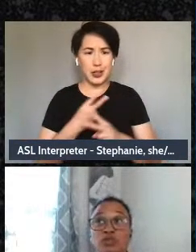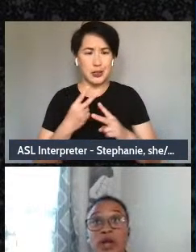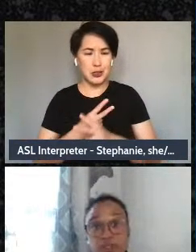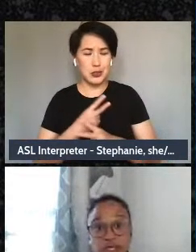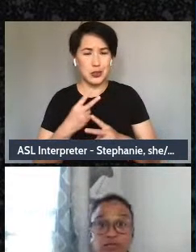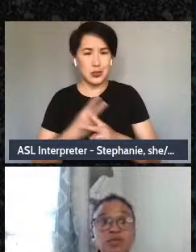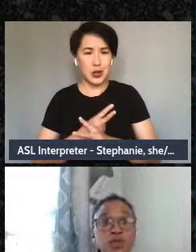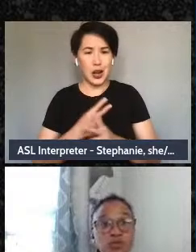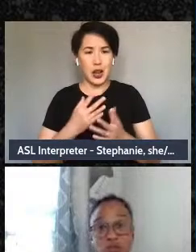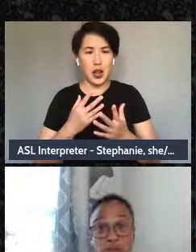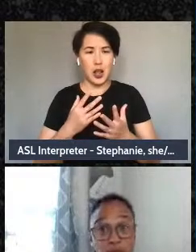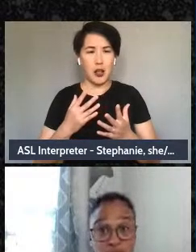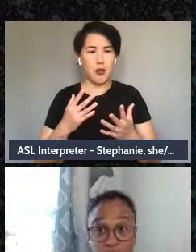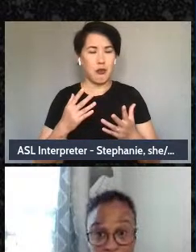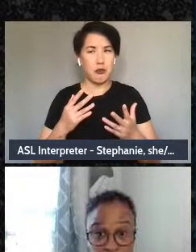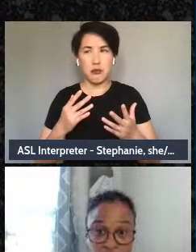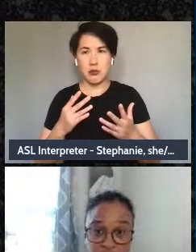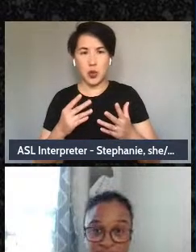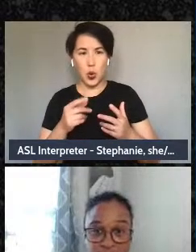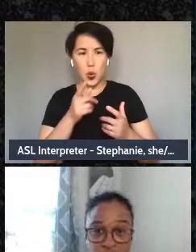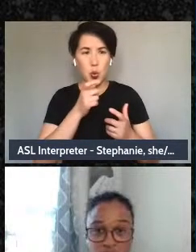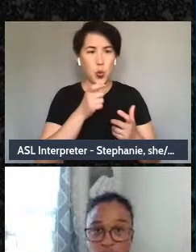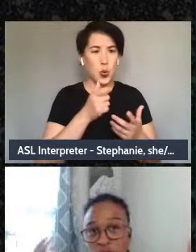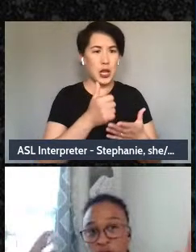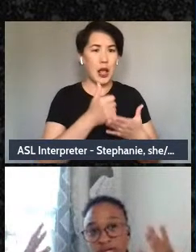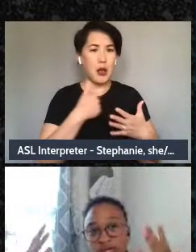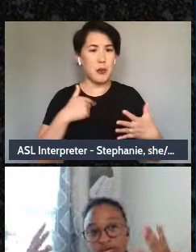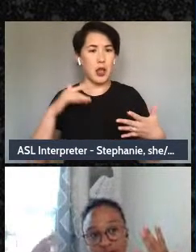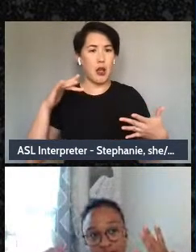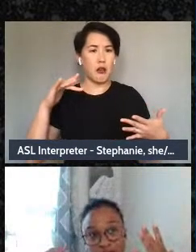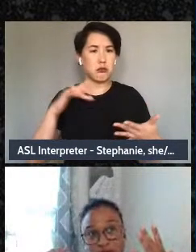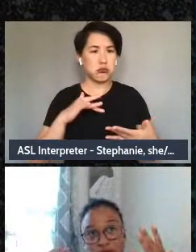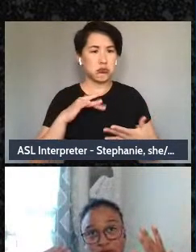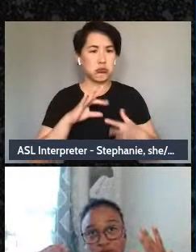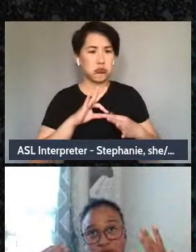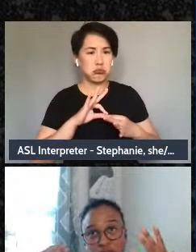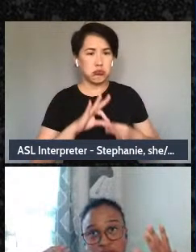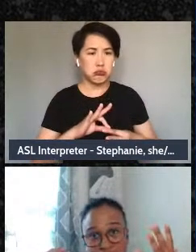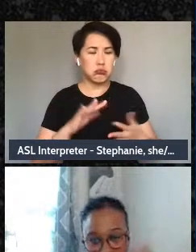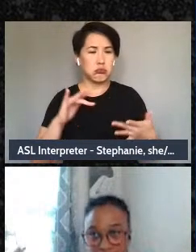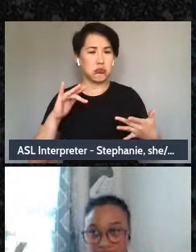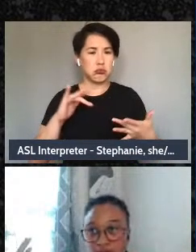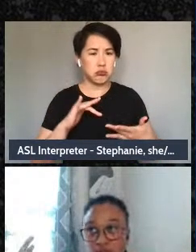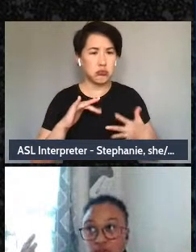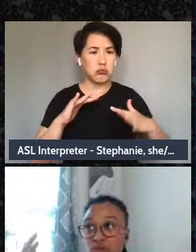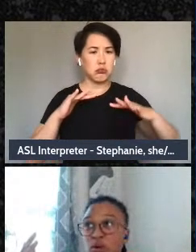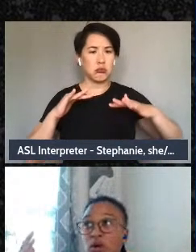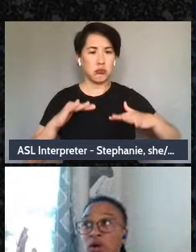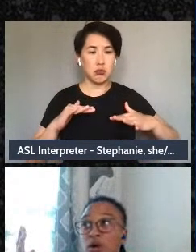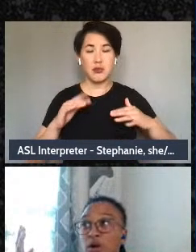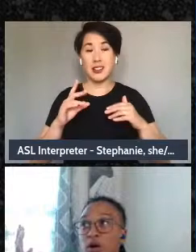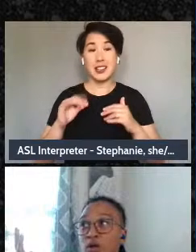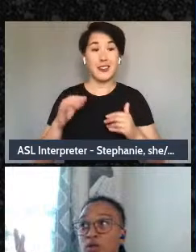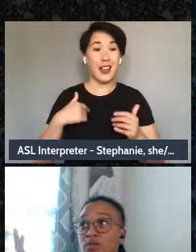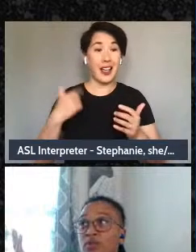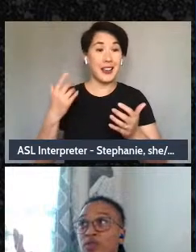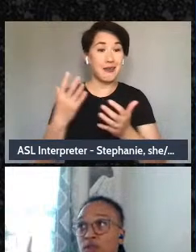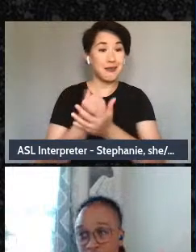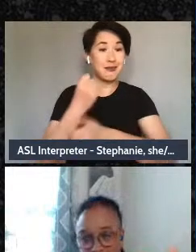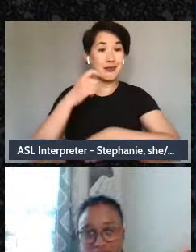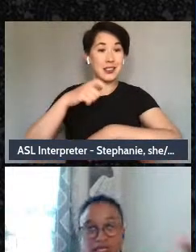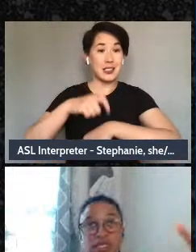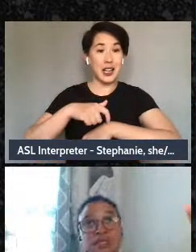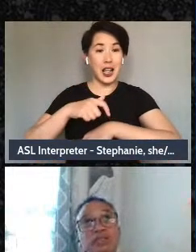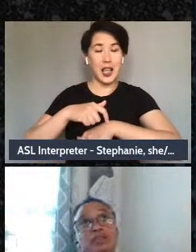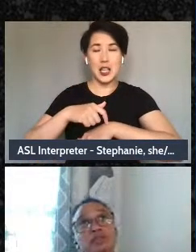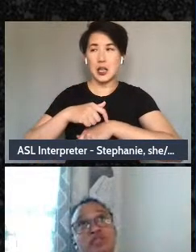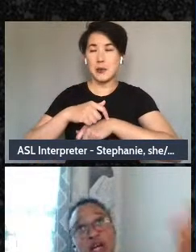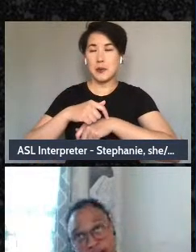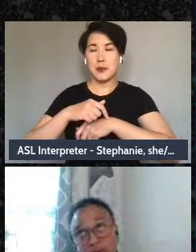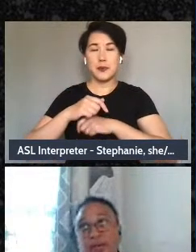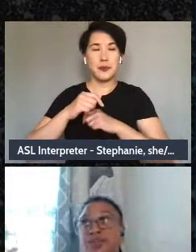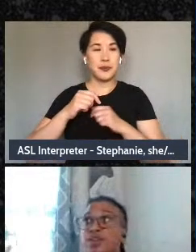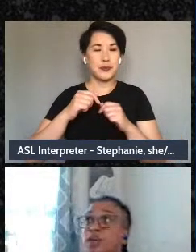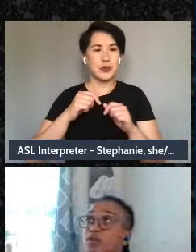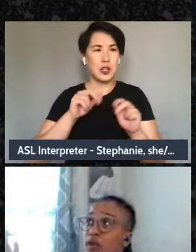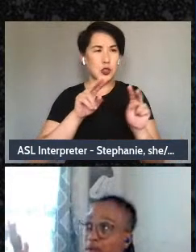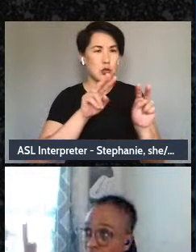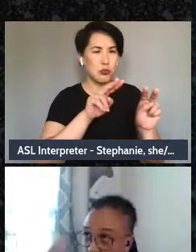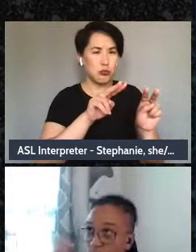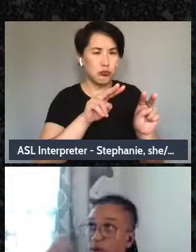grounding with the people around me. The more that I can take time to look at document and write more